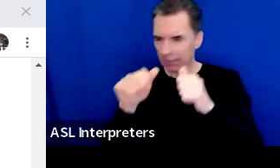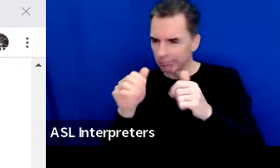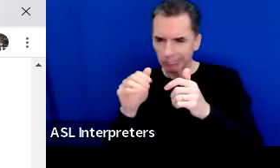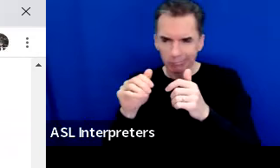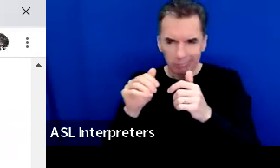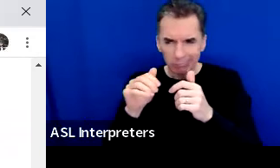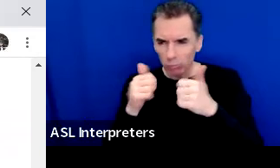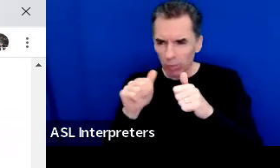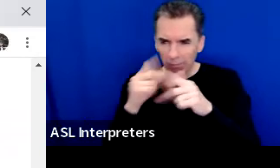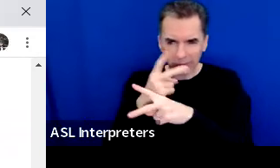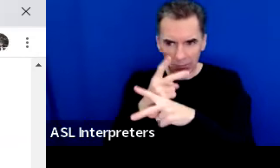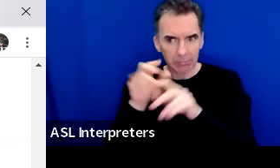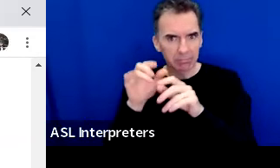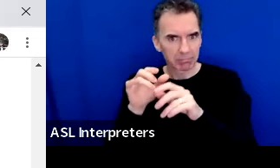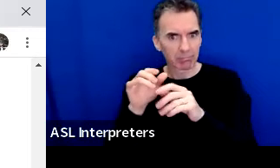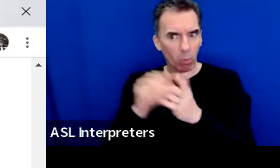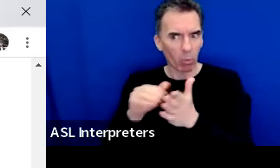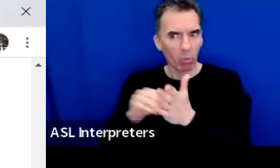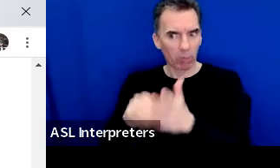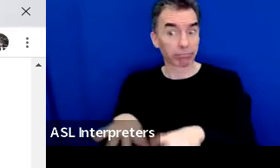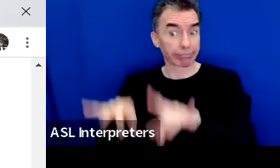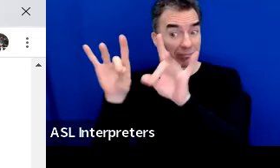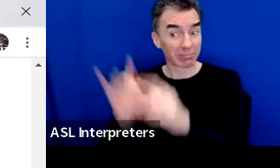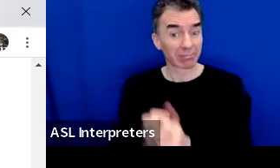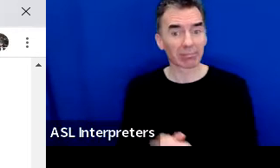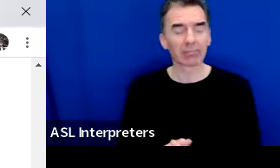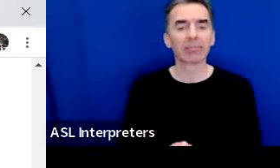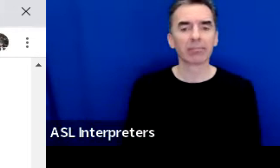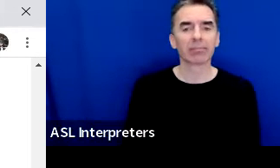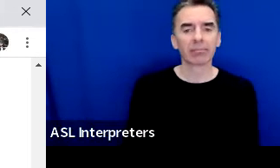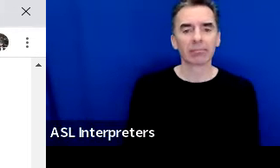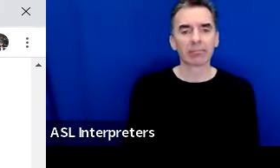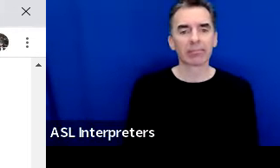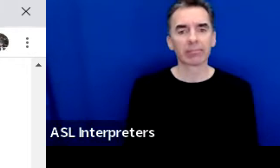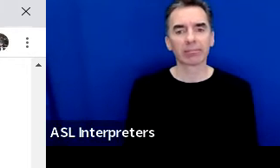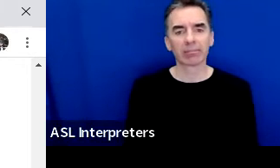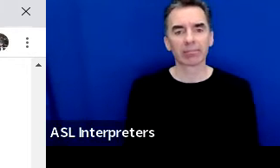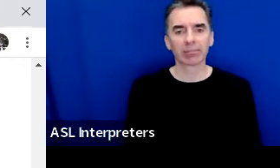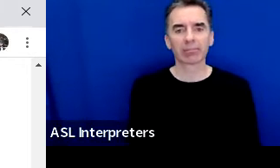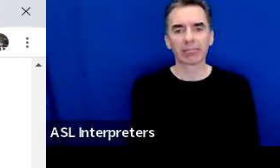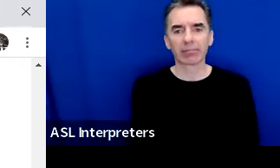when you were able to see it when I previewed the whole assignment. So if I repeat, it's a slightly different assignment.